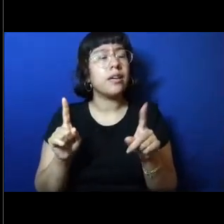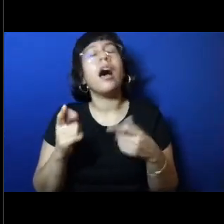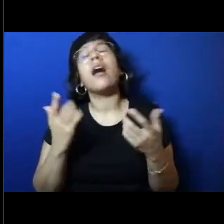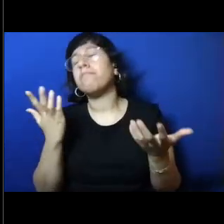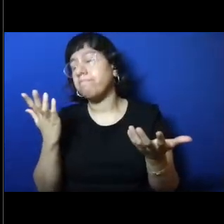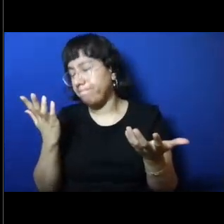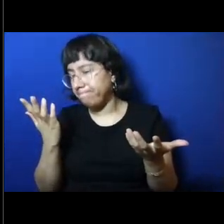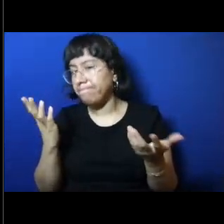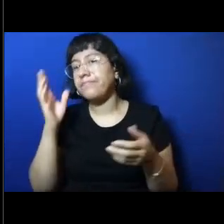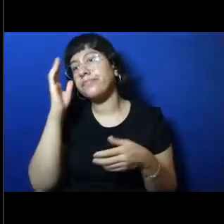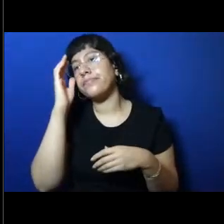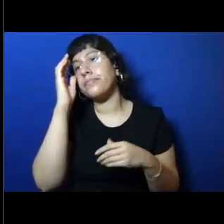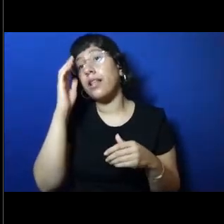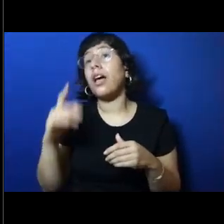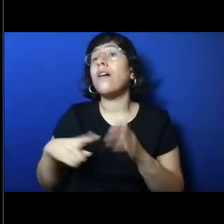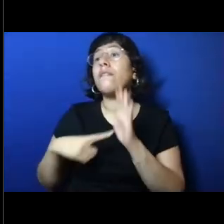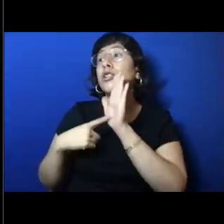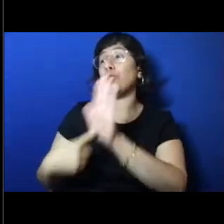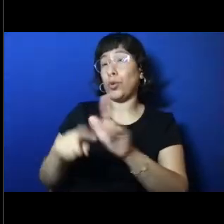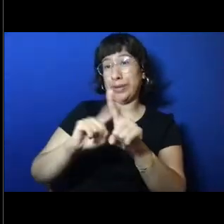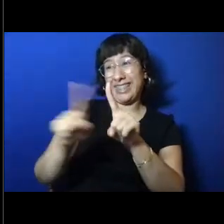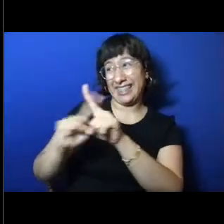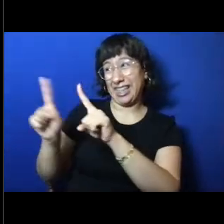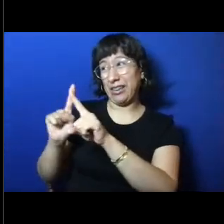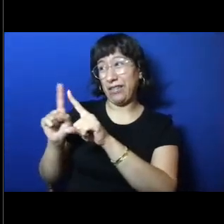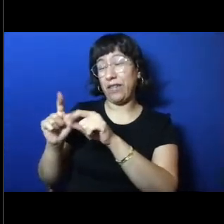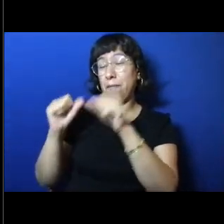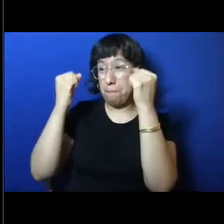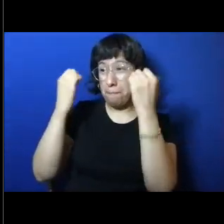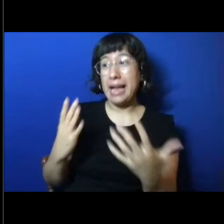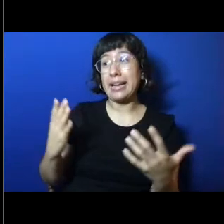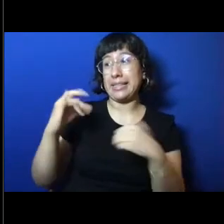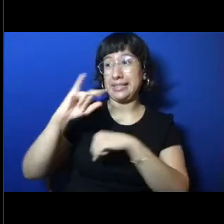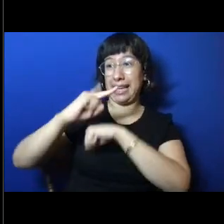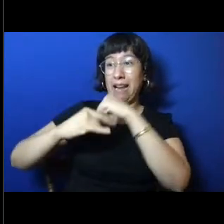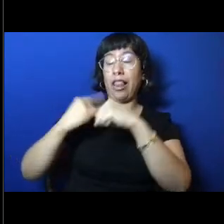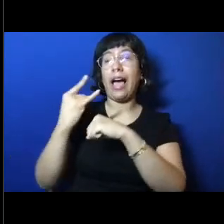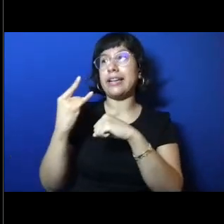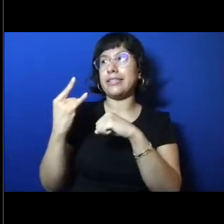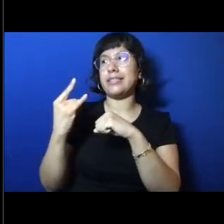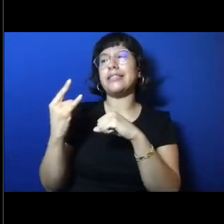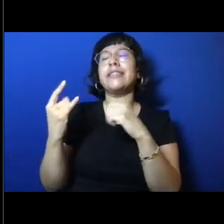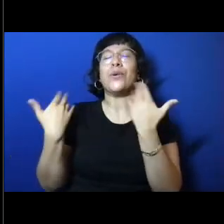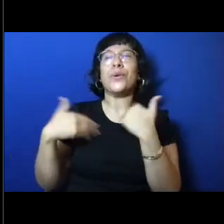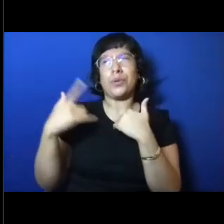So if I showed you a picture of all the satellites around the world, you'd be amazed. It looks like a bunch of bees around a hive.